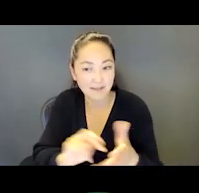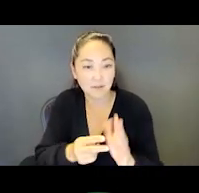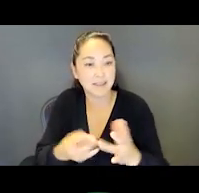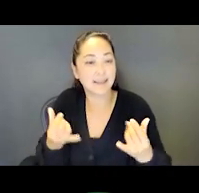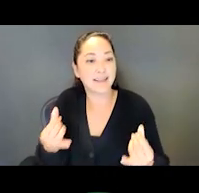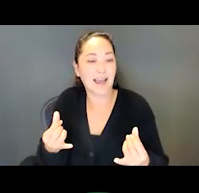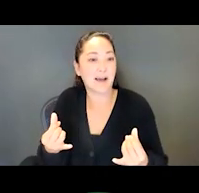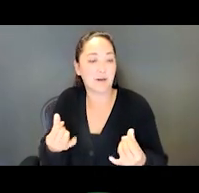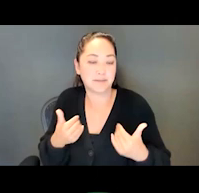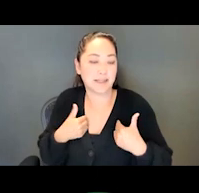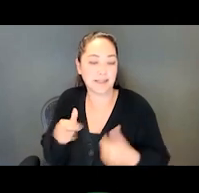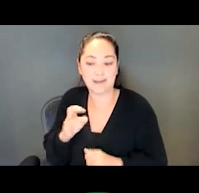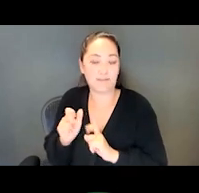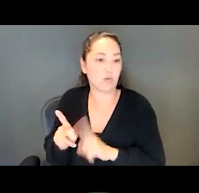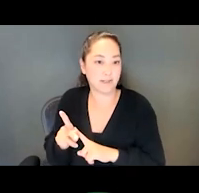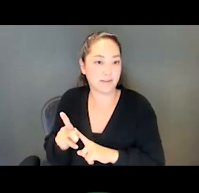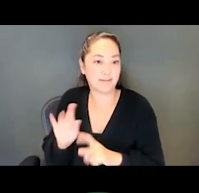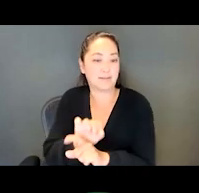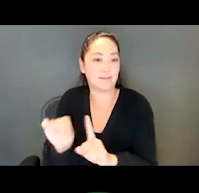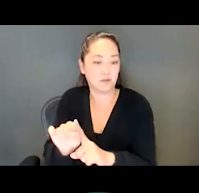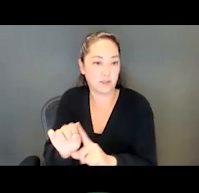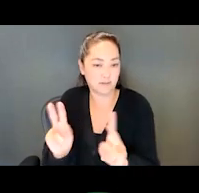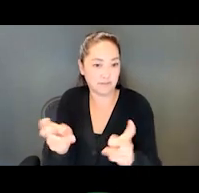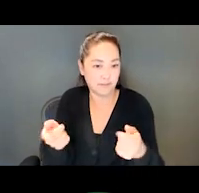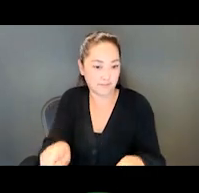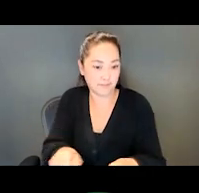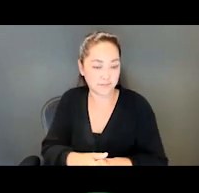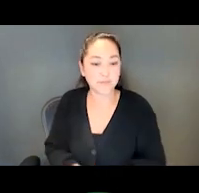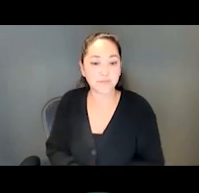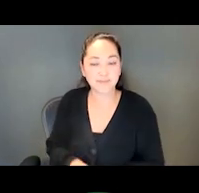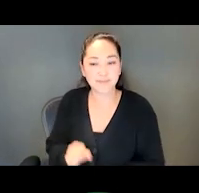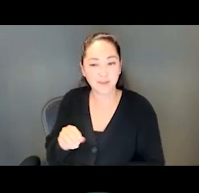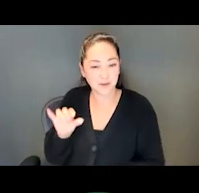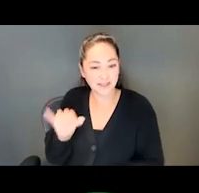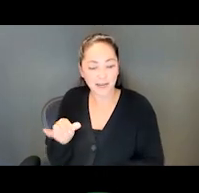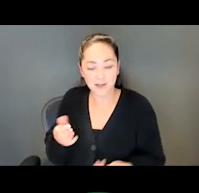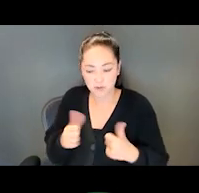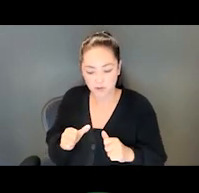also not leaving people in a large and we're meeting the expectations that people deserve.